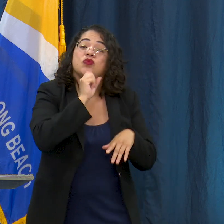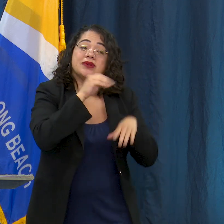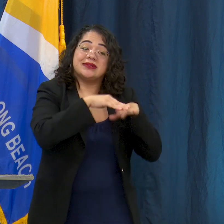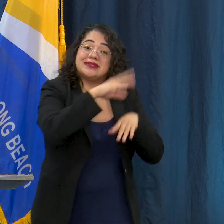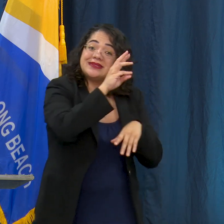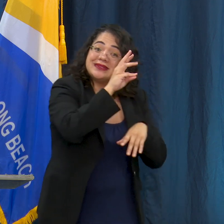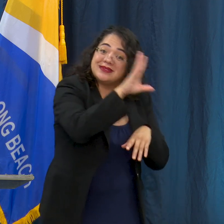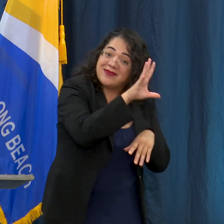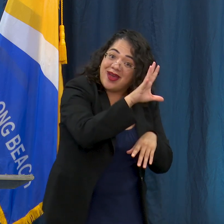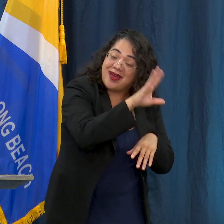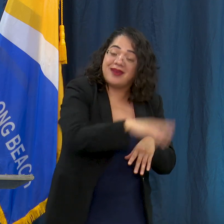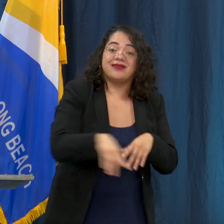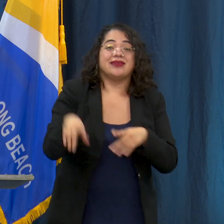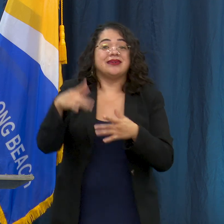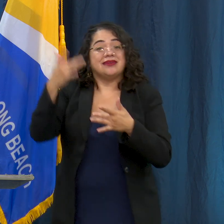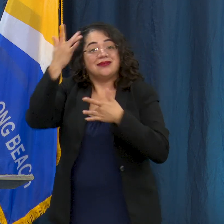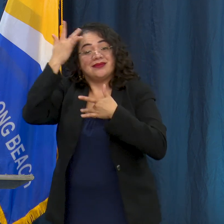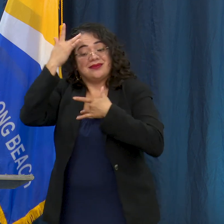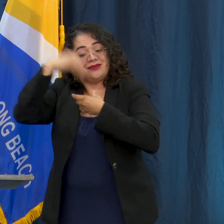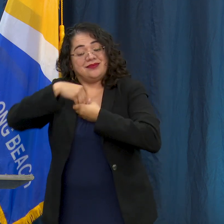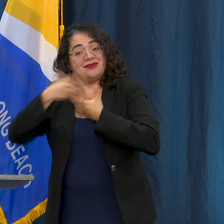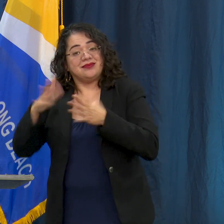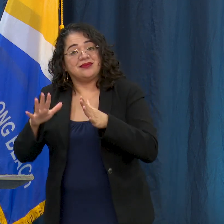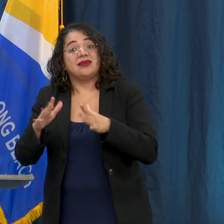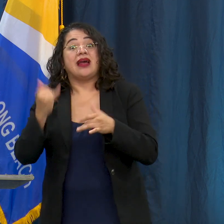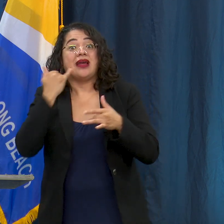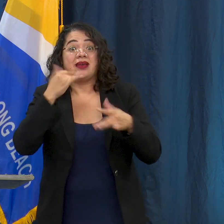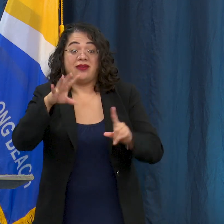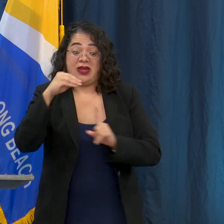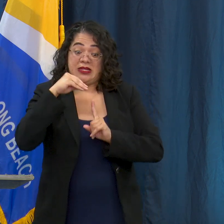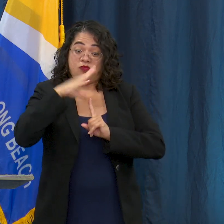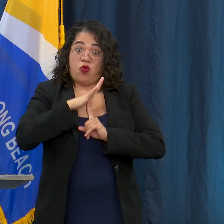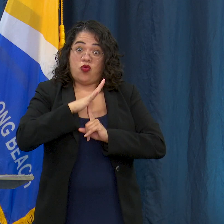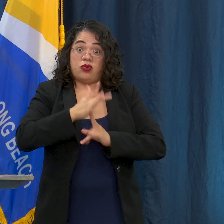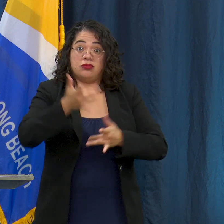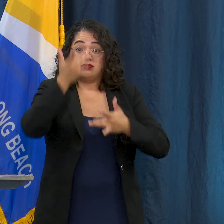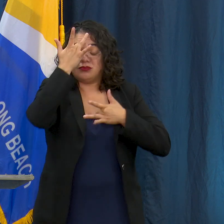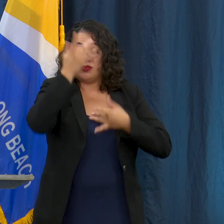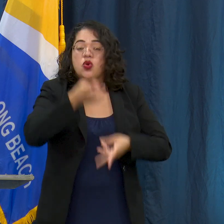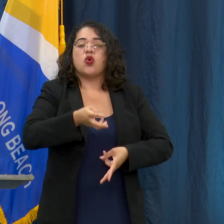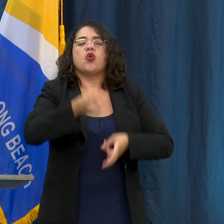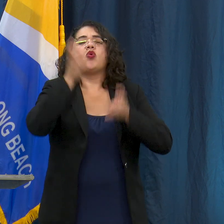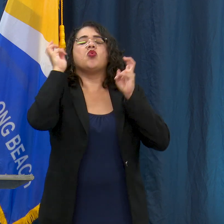from COVID-19 and both of these groups are most likely to be hospitalized and